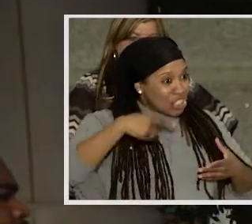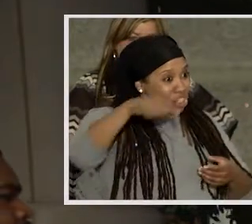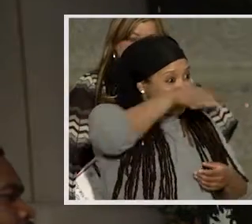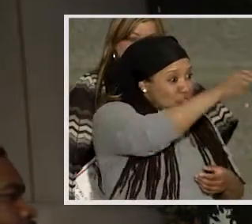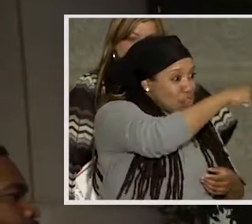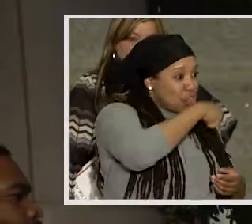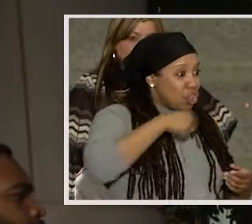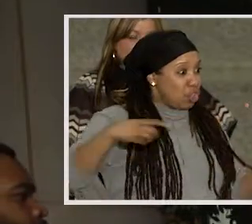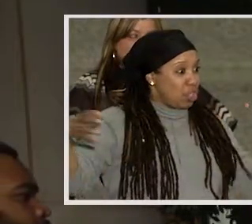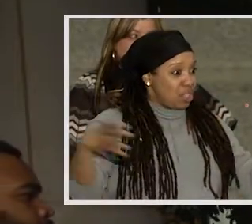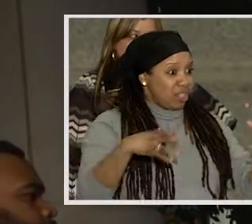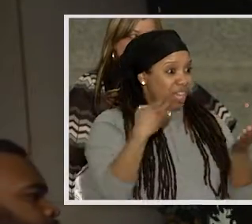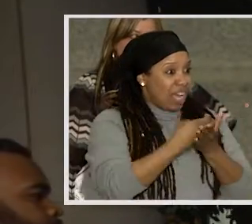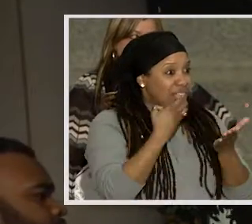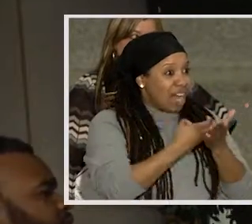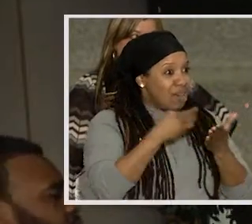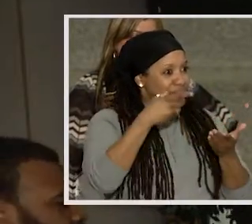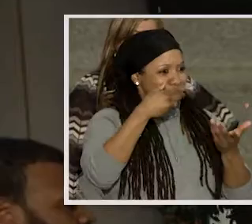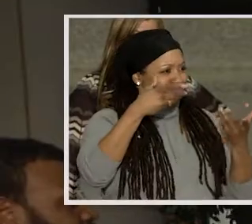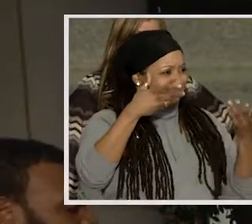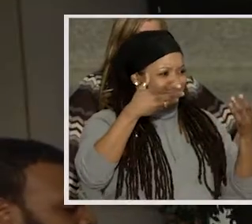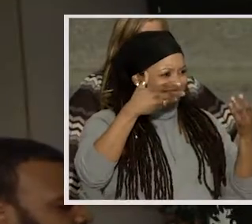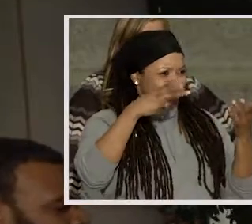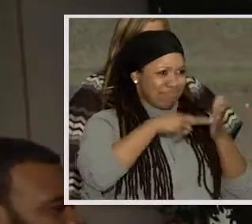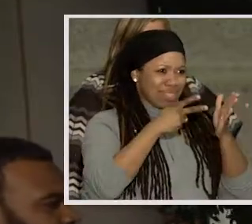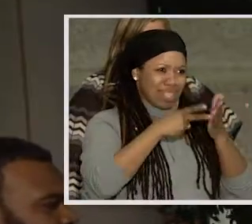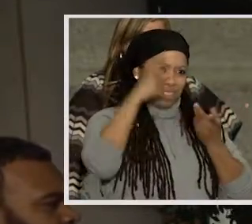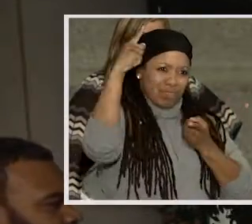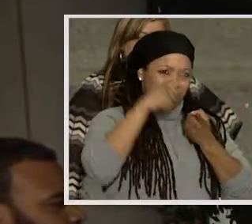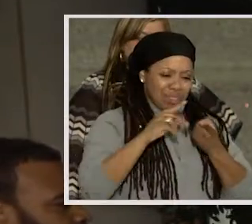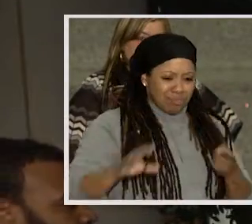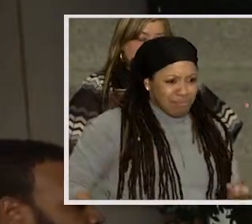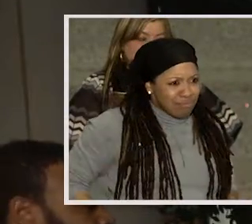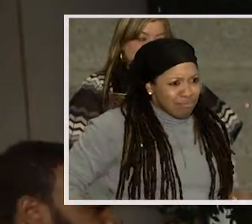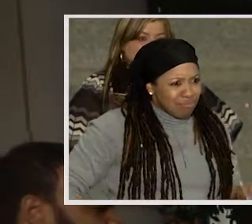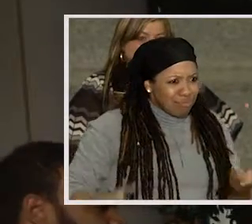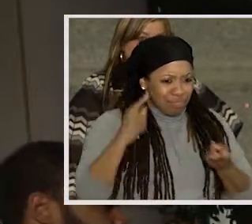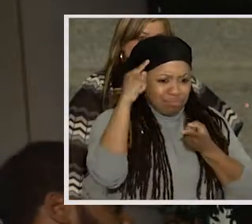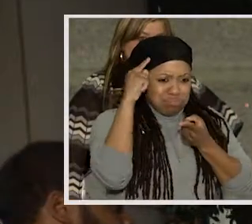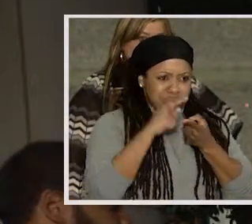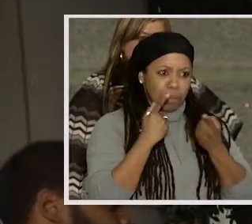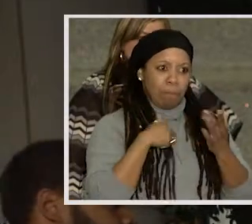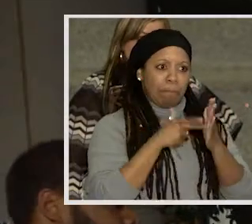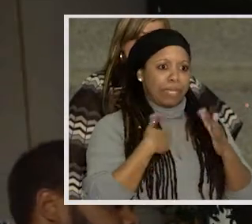WE SPEND MONEY ON LOTS AND LOTS OF THINGS THAT ARE MAYBE NOT AS CRUCIAL. SO THANK YOU VERY MUCH.